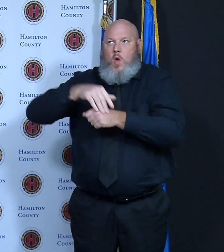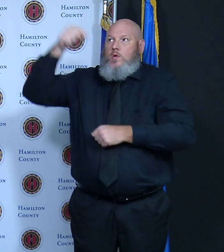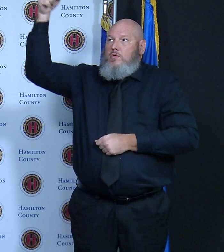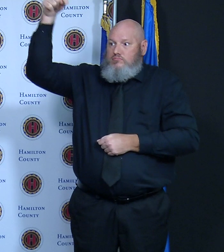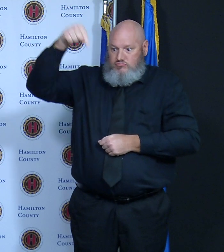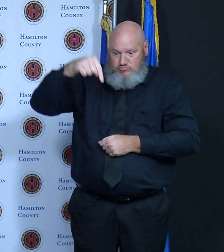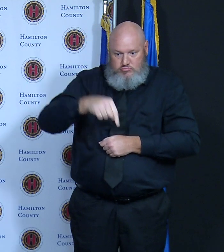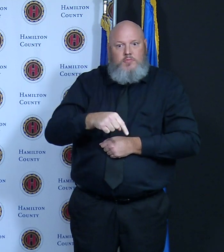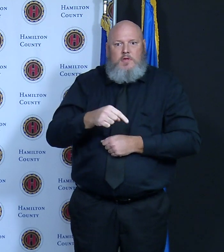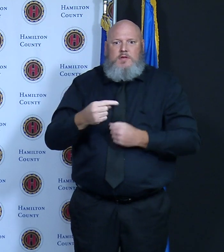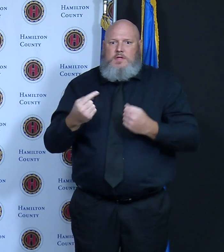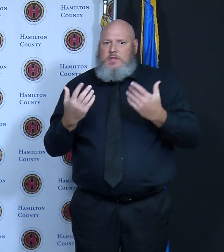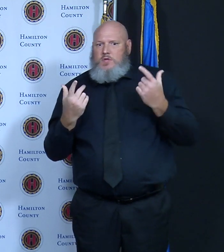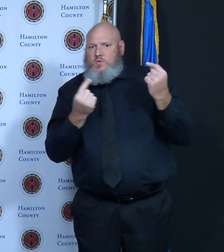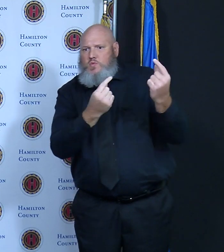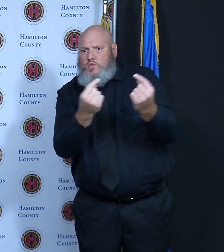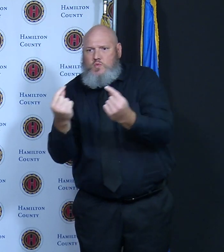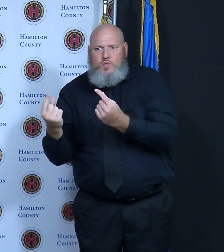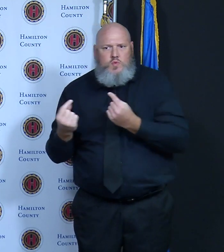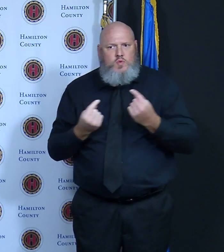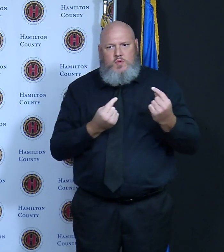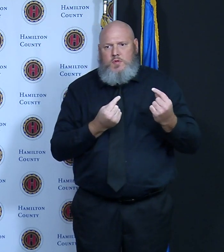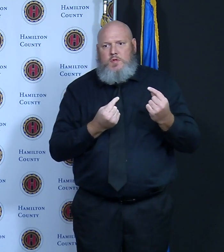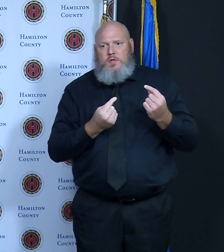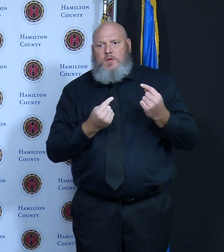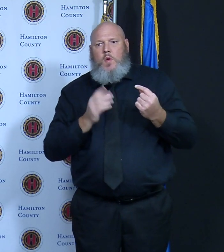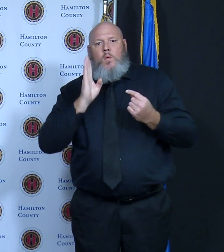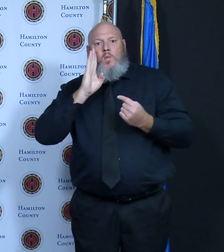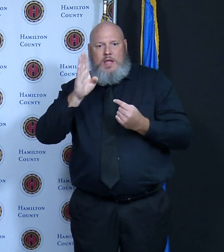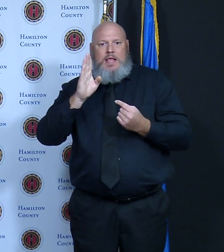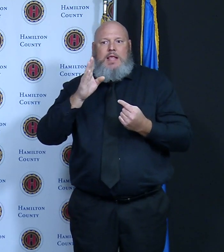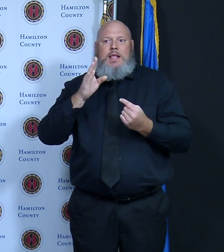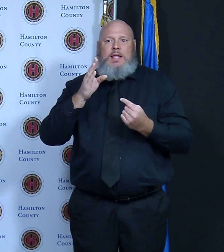potentially be coming down to not only local governments but the residents and